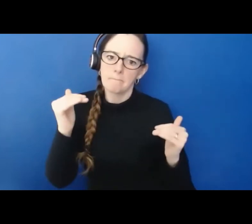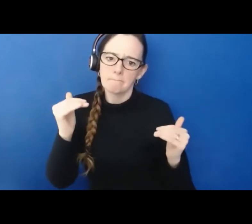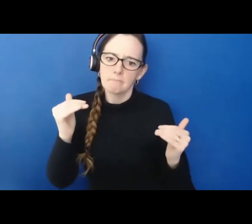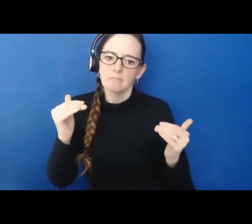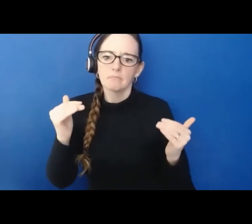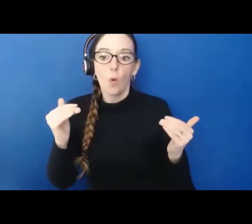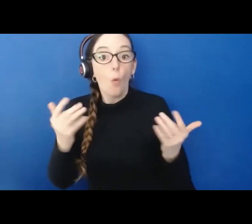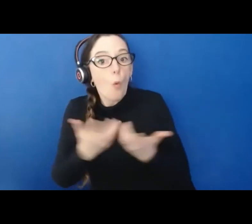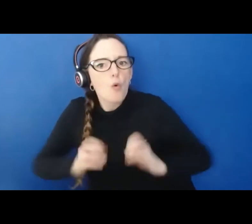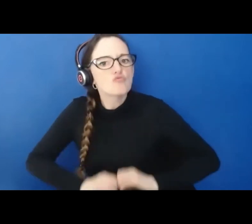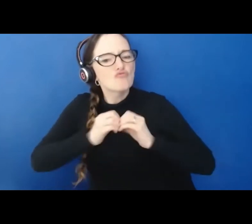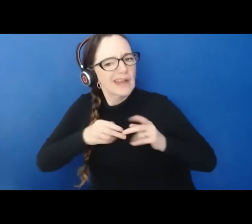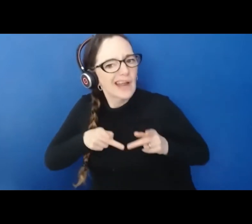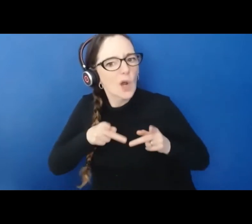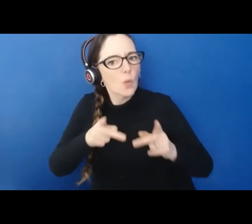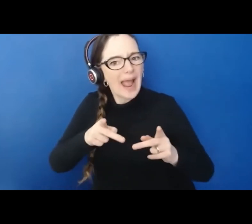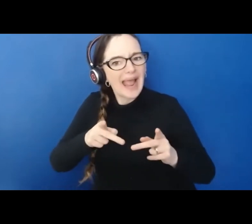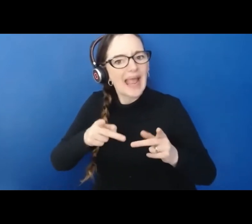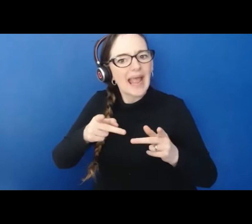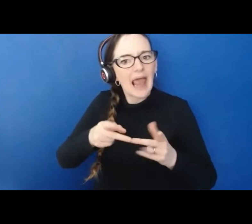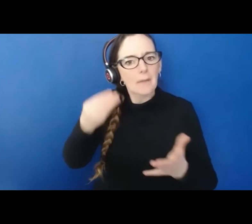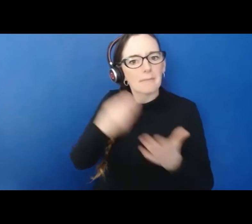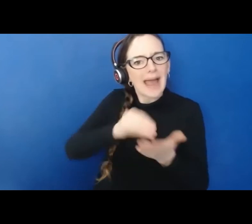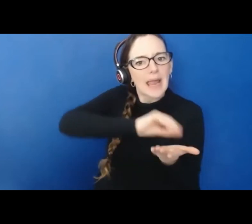schema. And this was where Black Swan came into things.